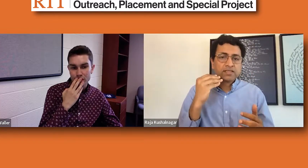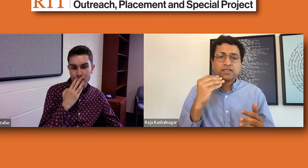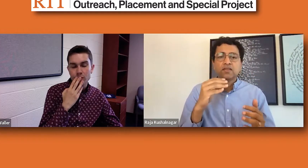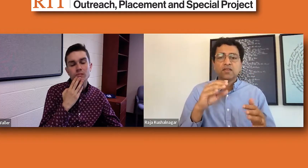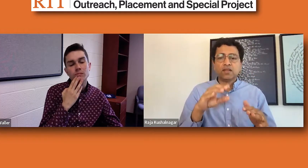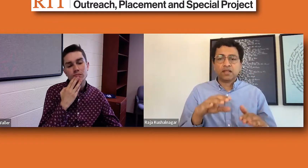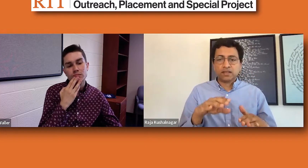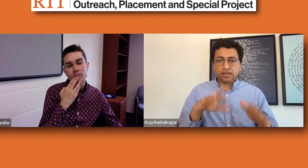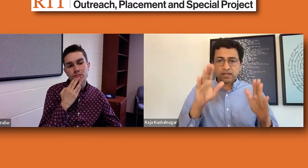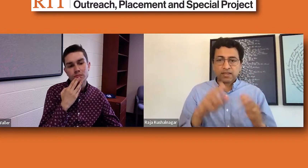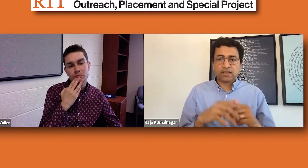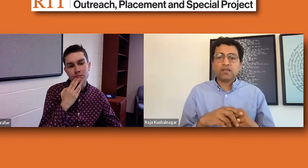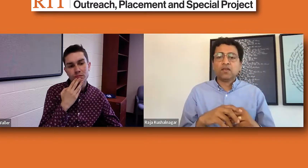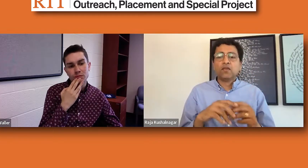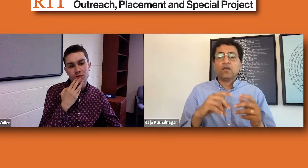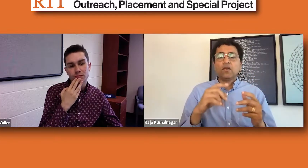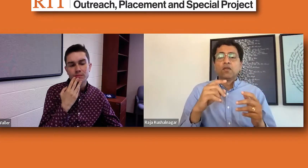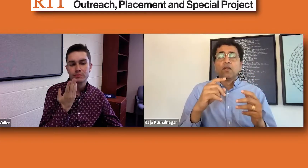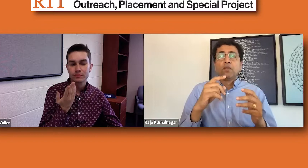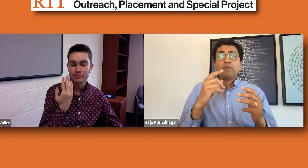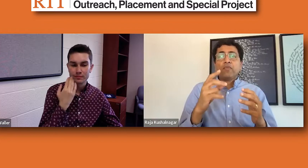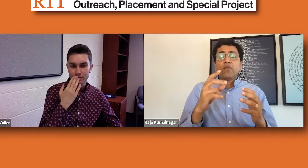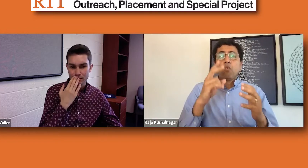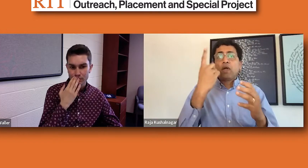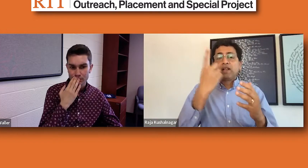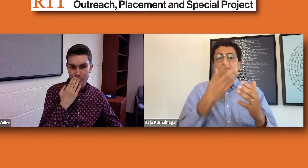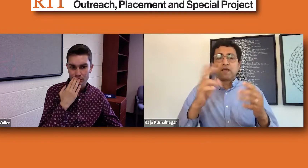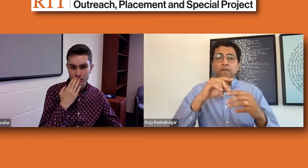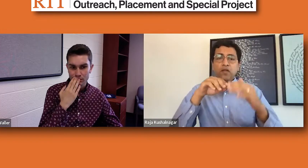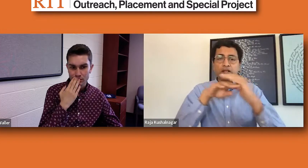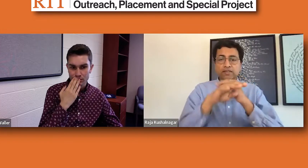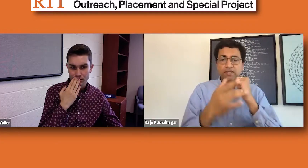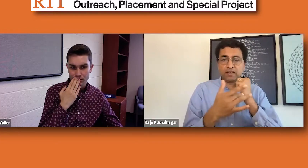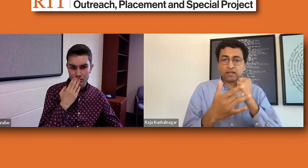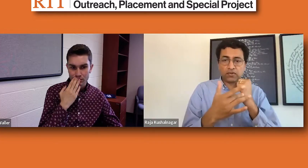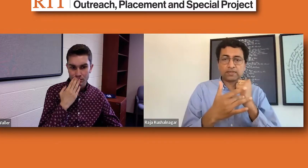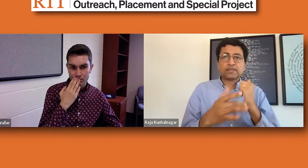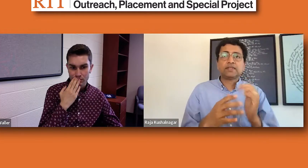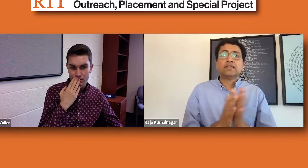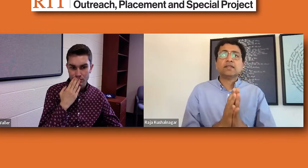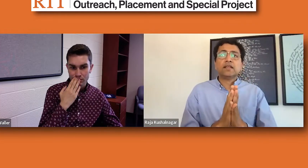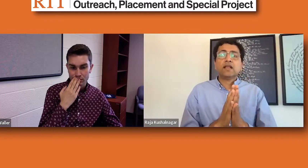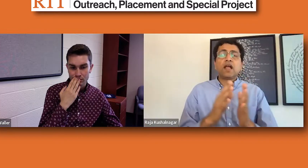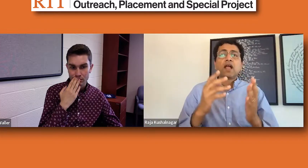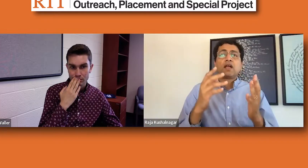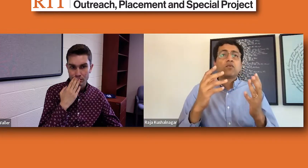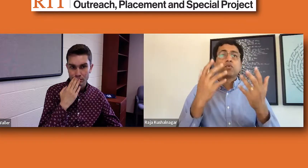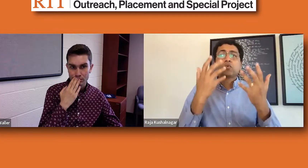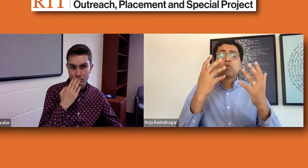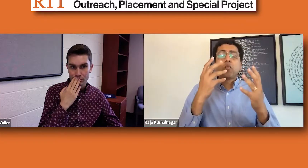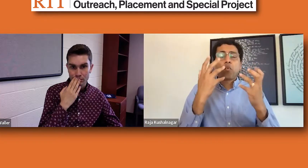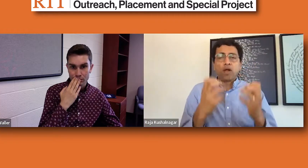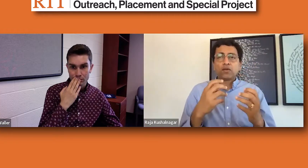So part of my experience working with the participants in research, particularly related